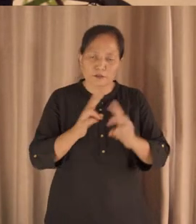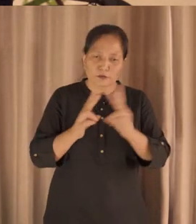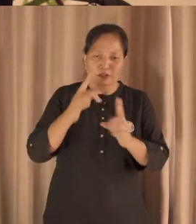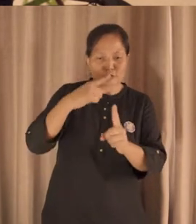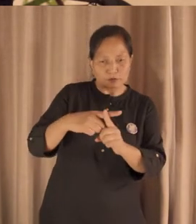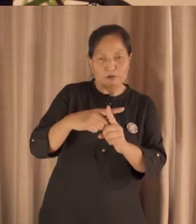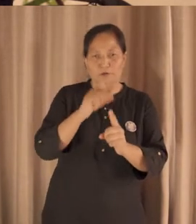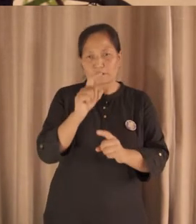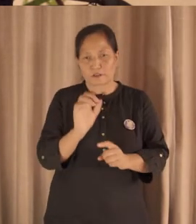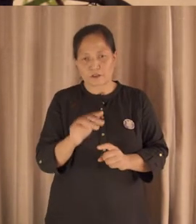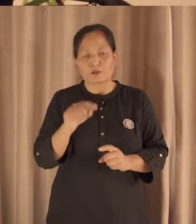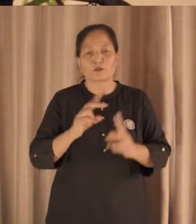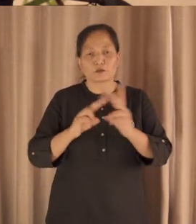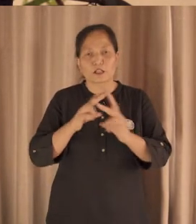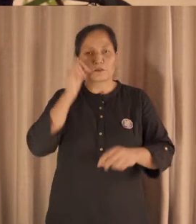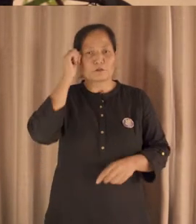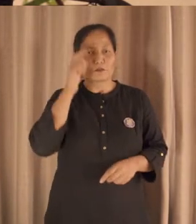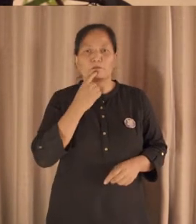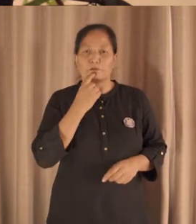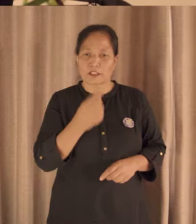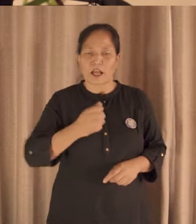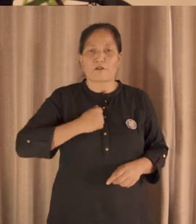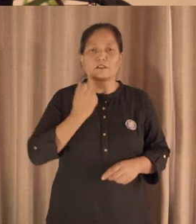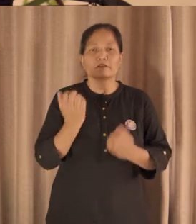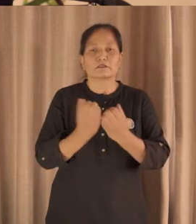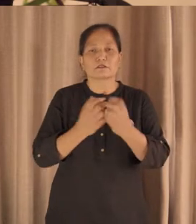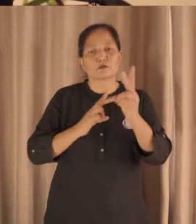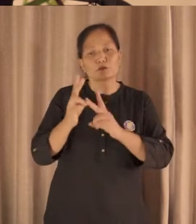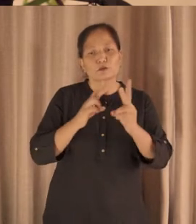a long period of time and not just recently. Therefore, there can be no indigenous people